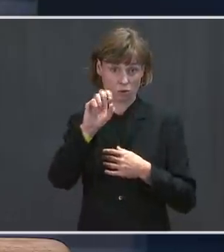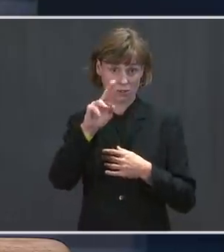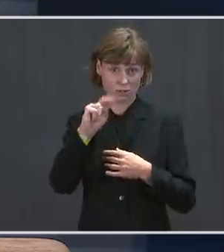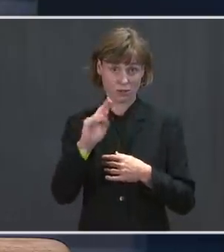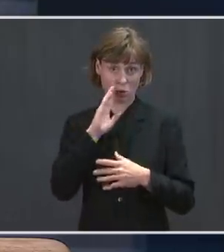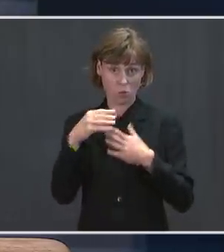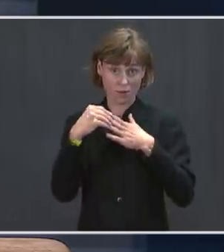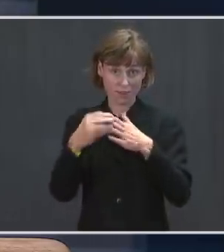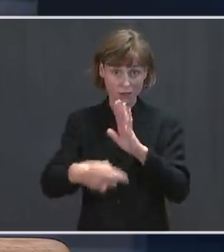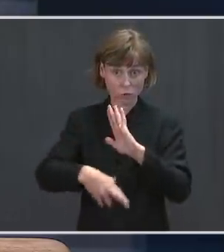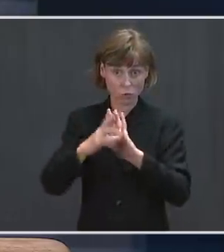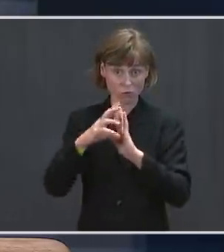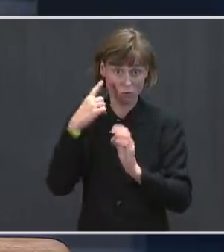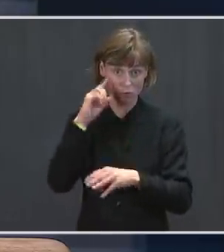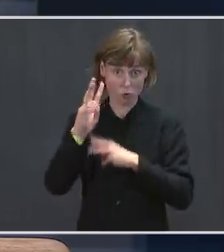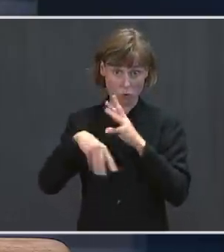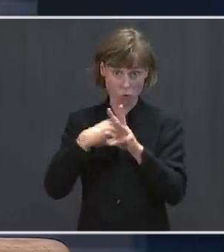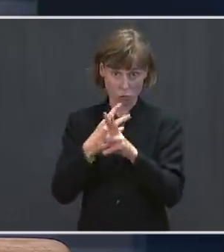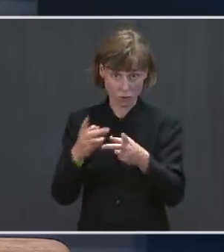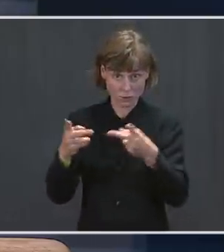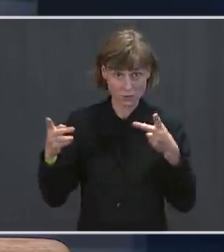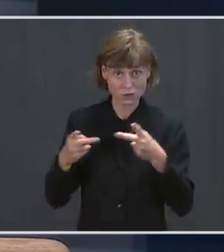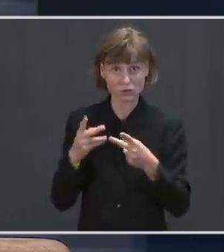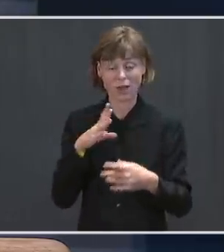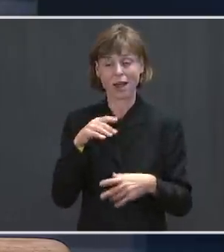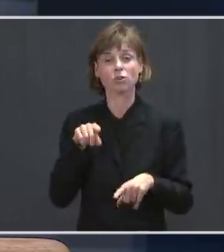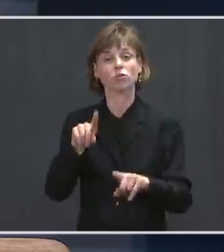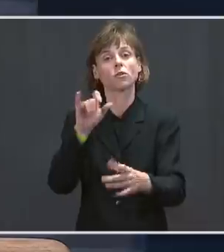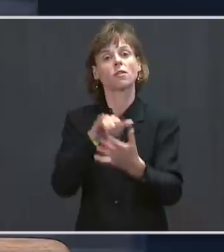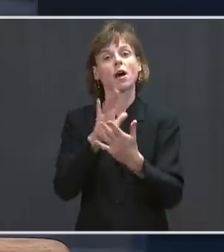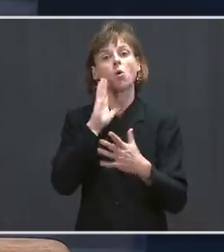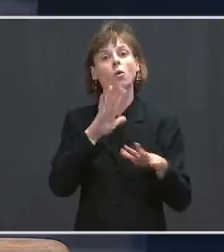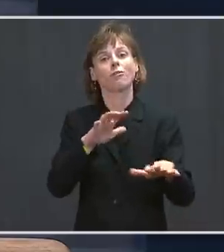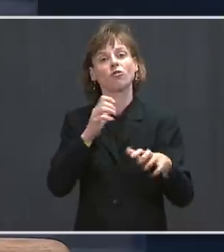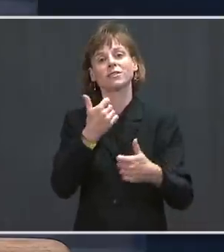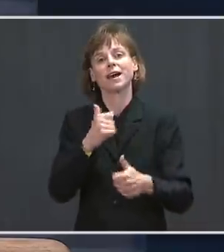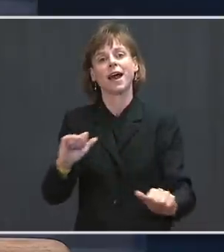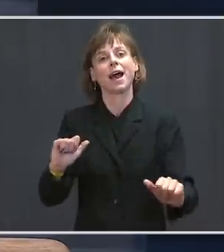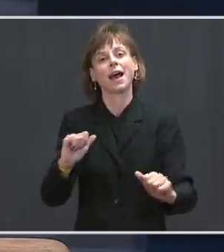and during the pendency of that review will freeze any troop redeployments from Germany.